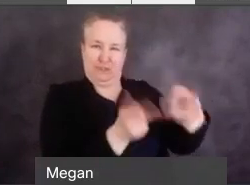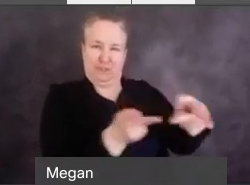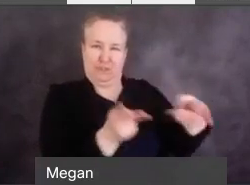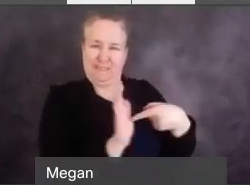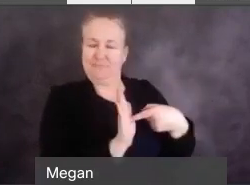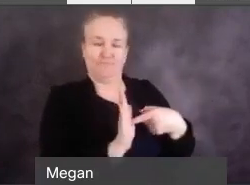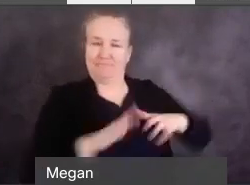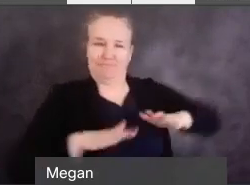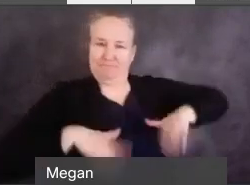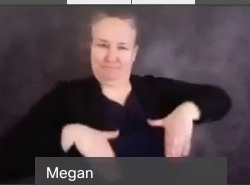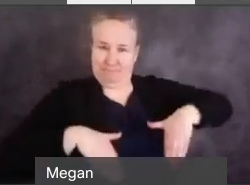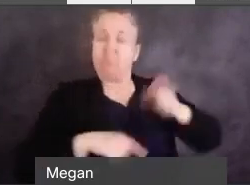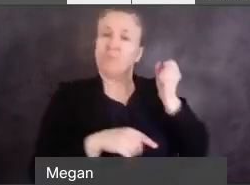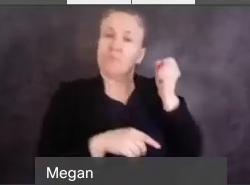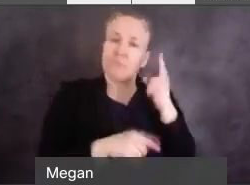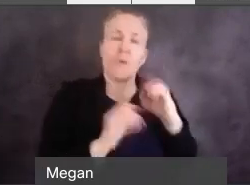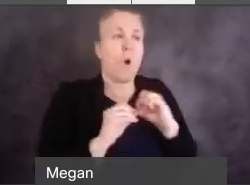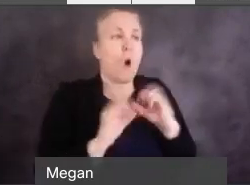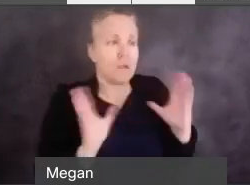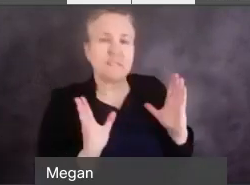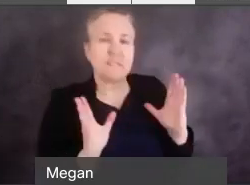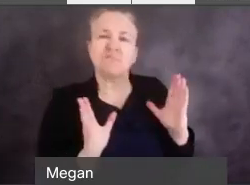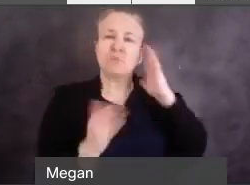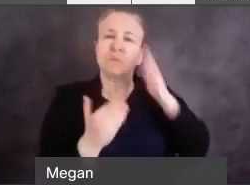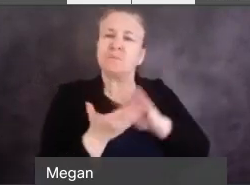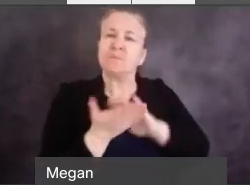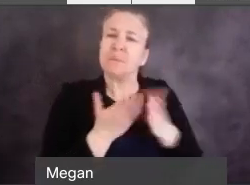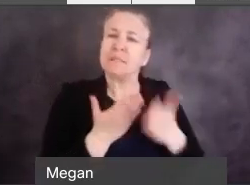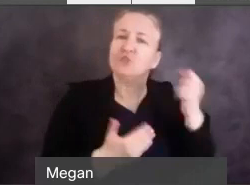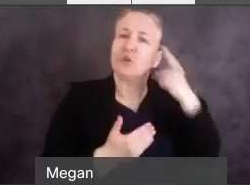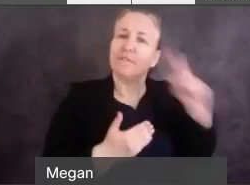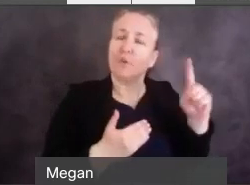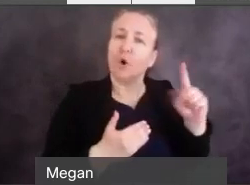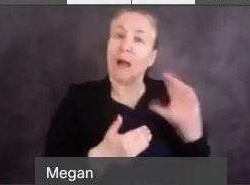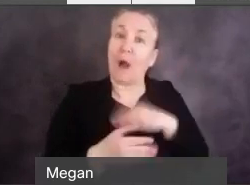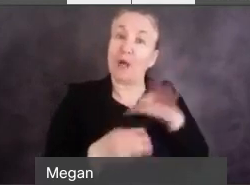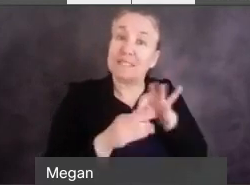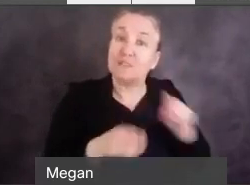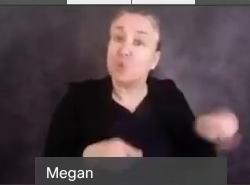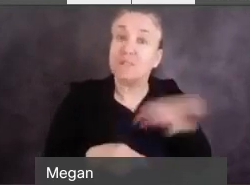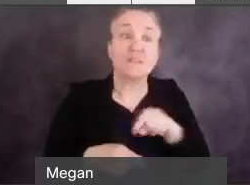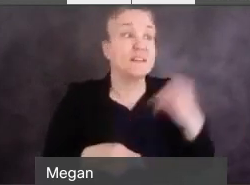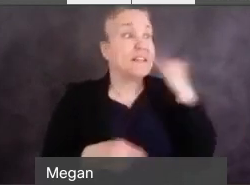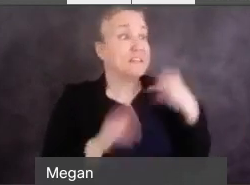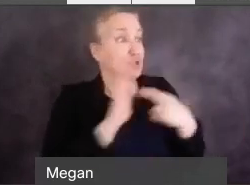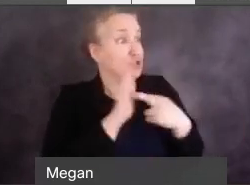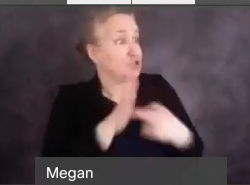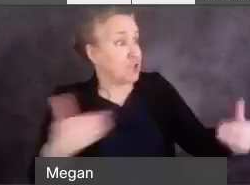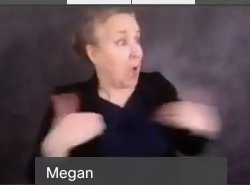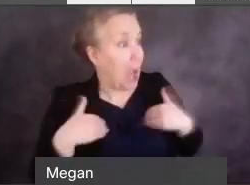obviously, it would make it much easier for our constituents if such a registry existed. I do want